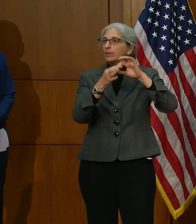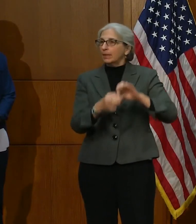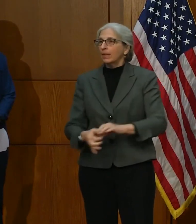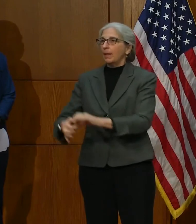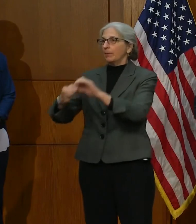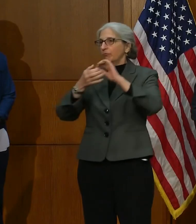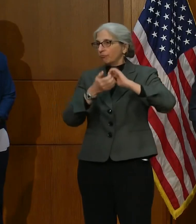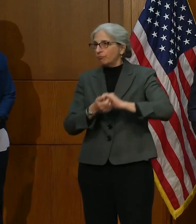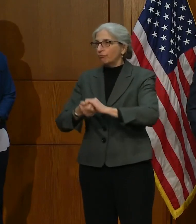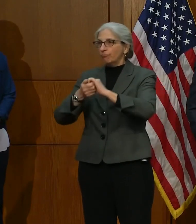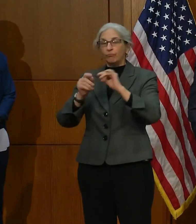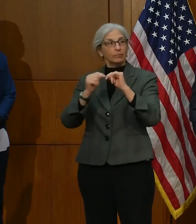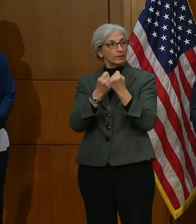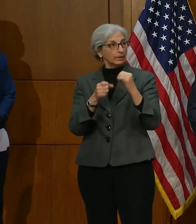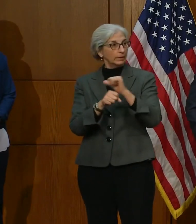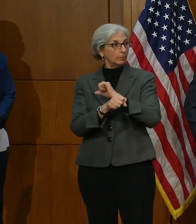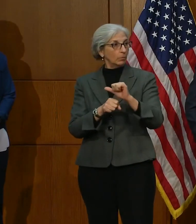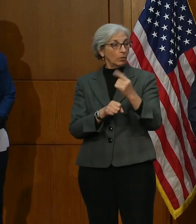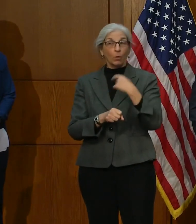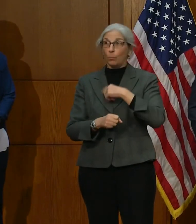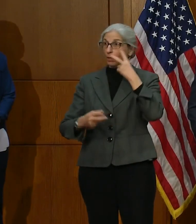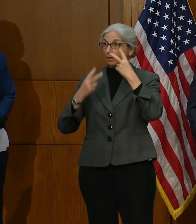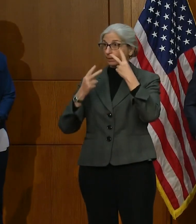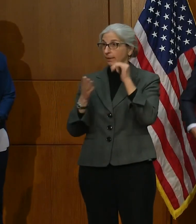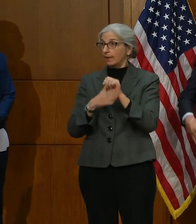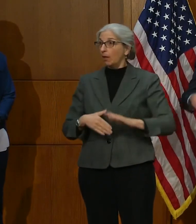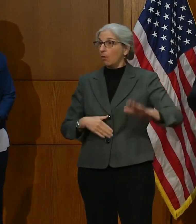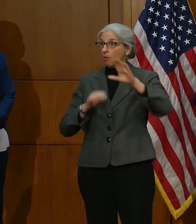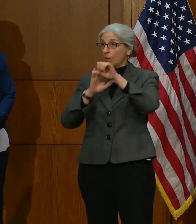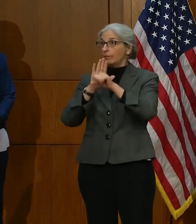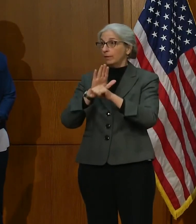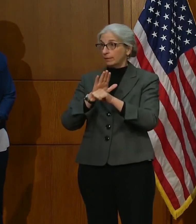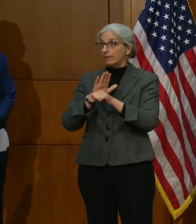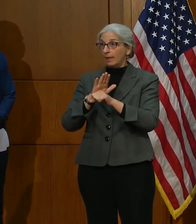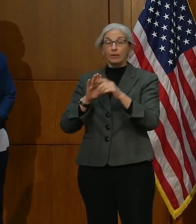ABOUT THAT COLLABORATION IN THAT TEAMWORK, AND WE'RE SEEING IT ALL OVER THE STATE, AND IT